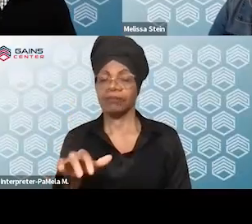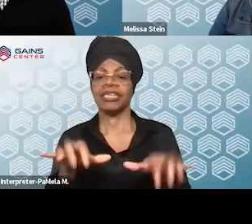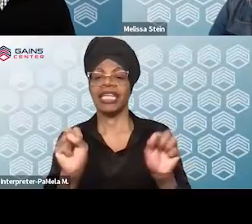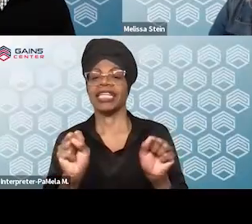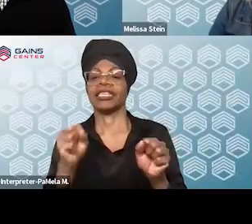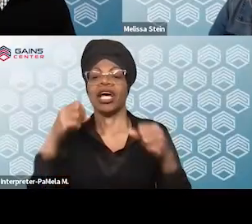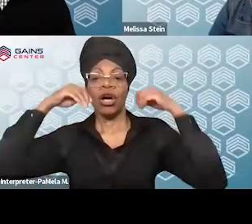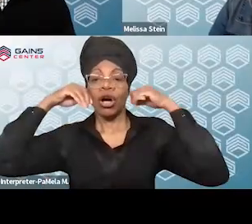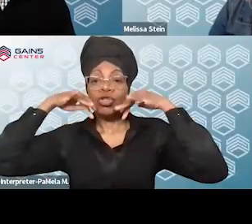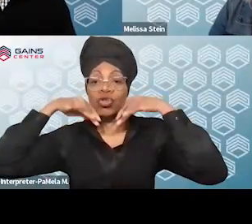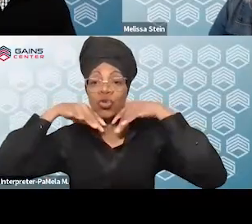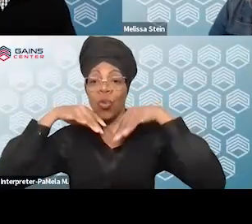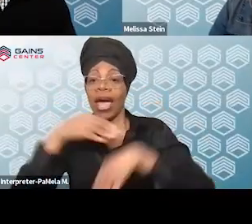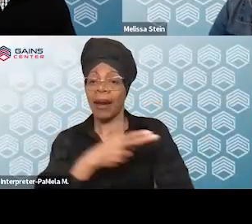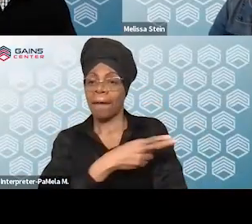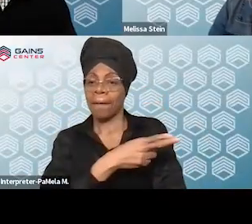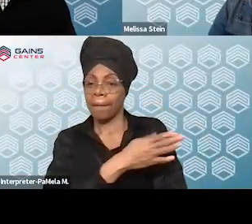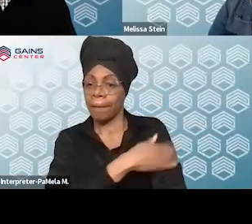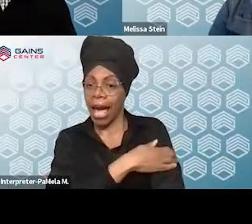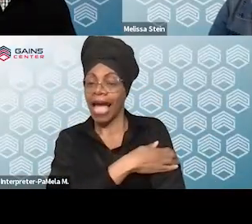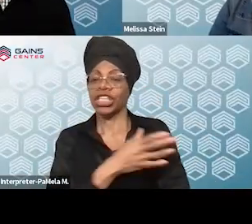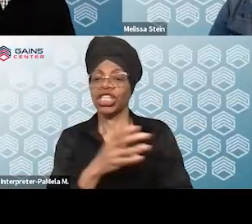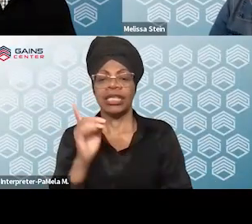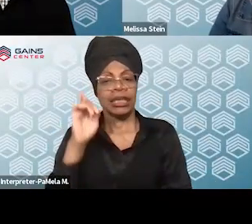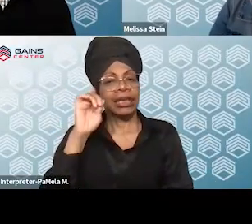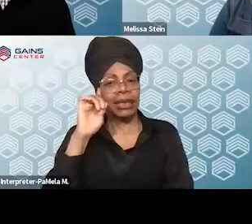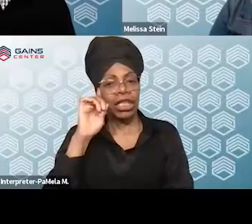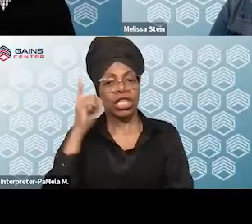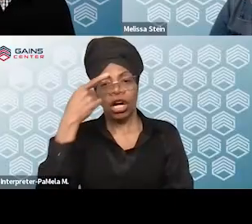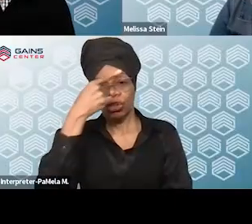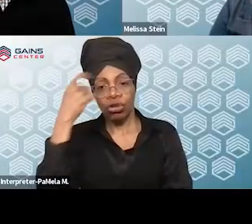I would say is considered a trauma-responsive methodology